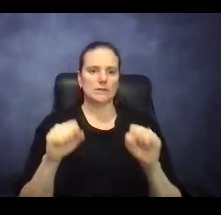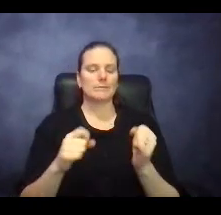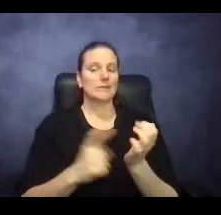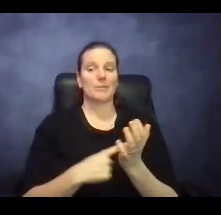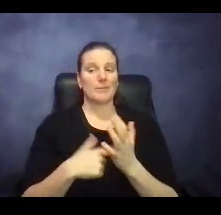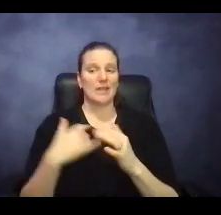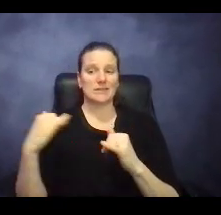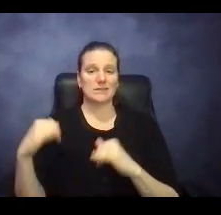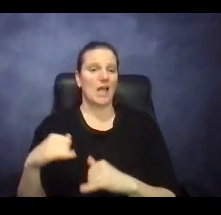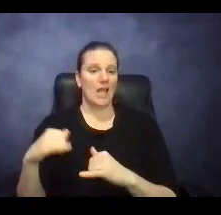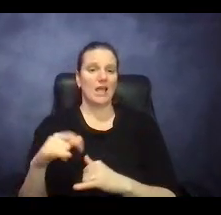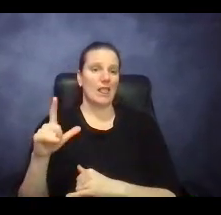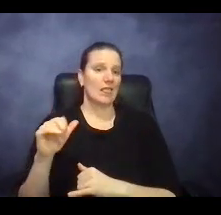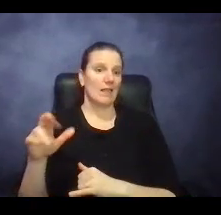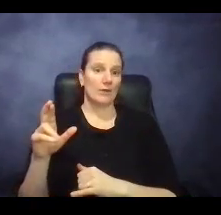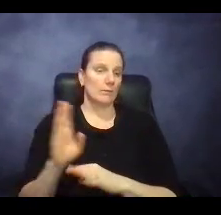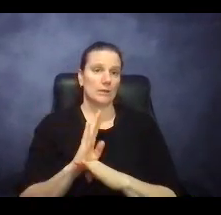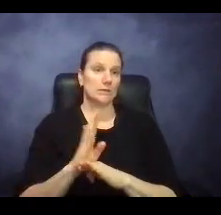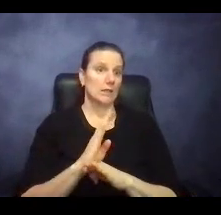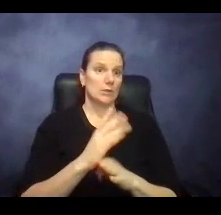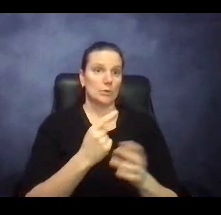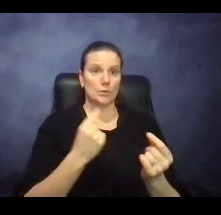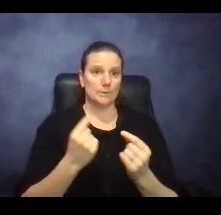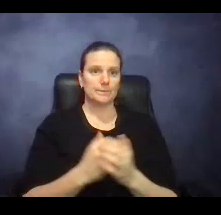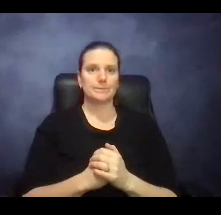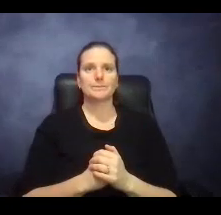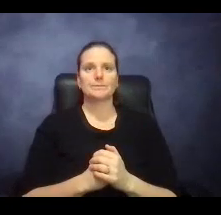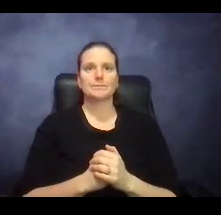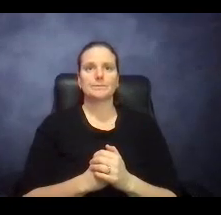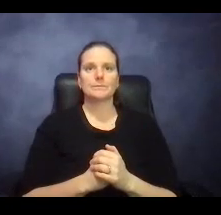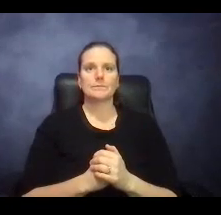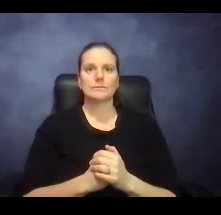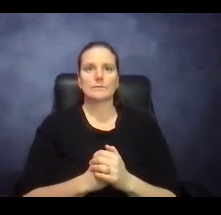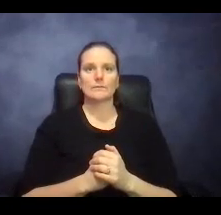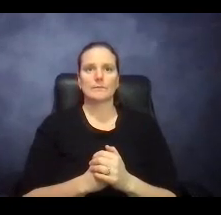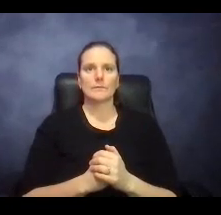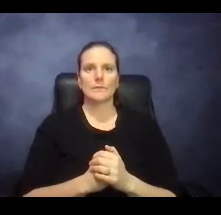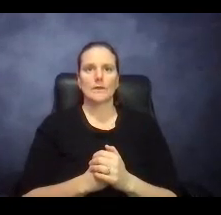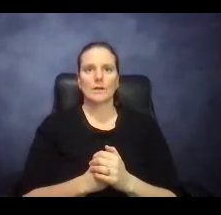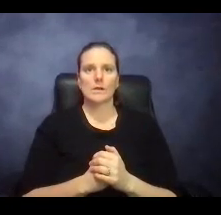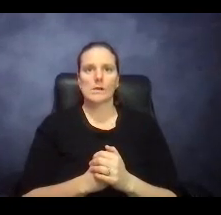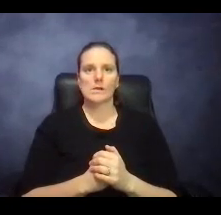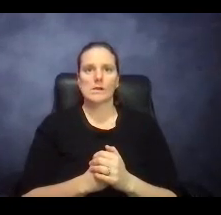If your liver's really preoccupied. Targeted support for a healthy Estrobolome is the DIM,